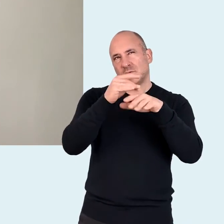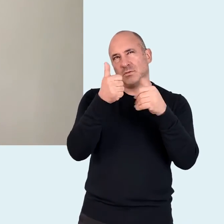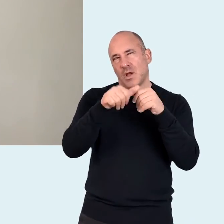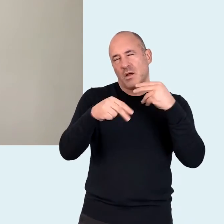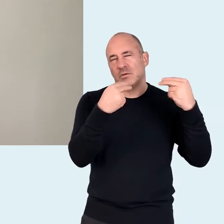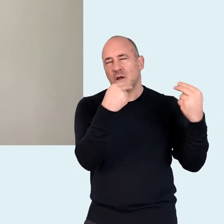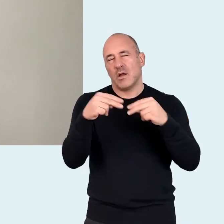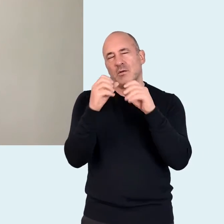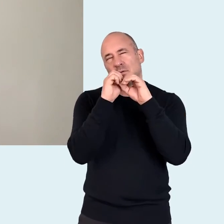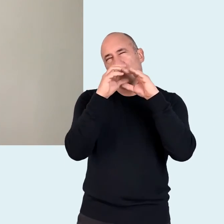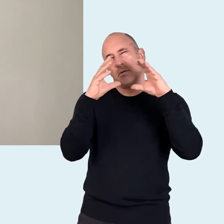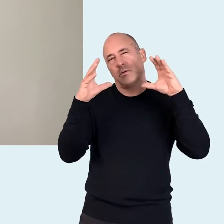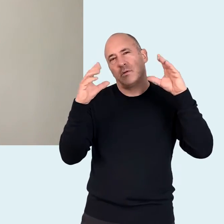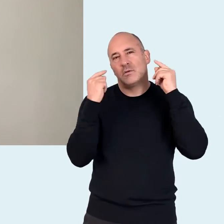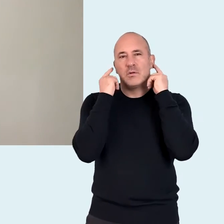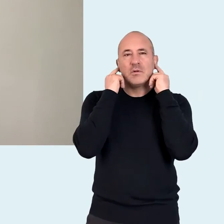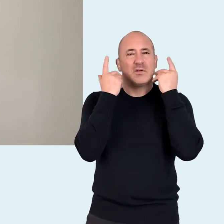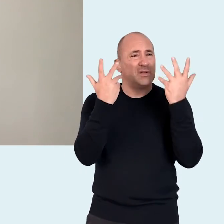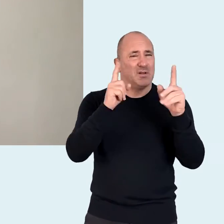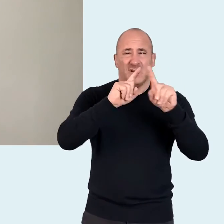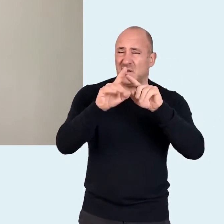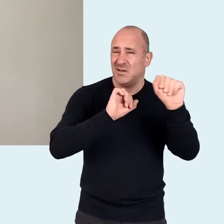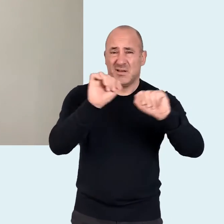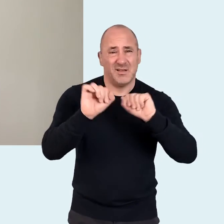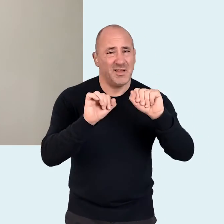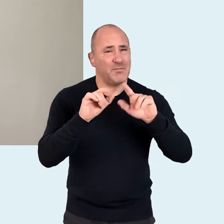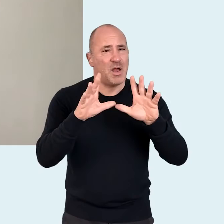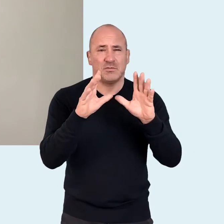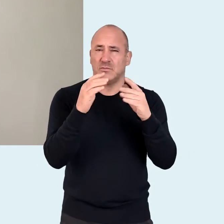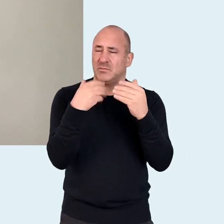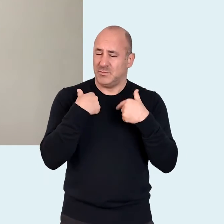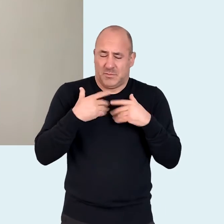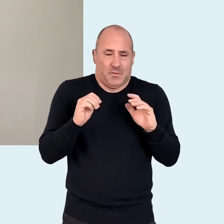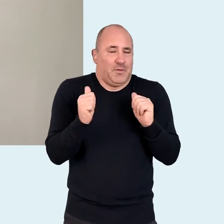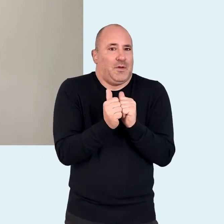stage. But no matter what you do, we think it's a great tool because it helps to ground